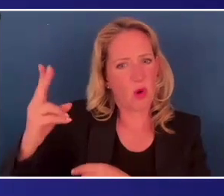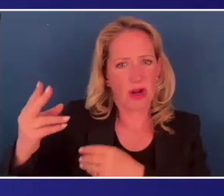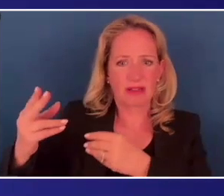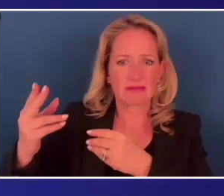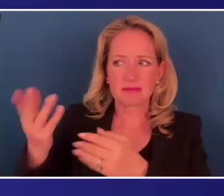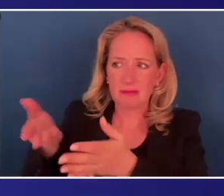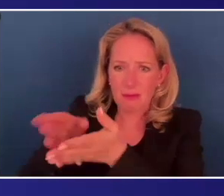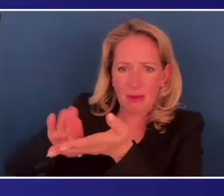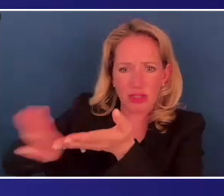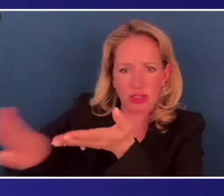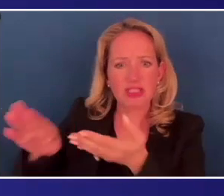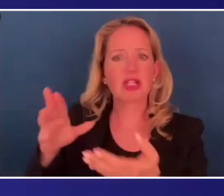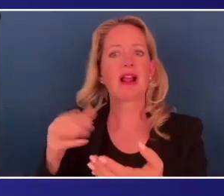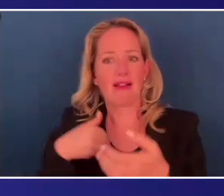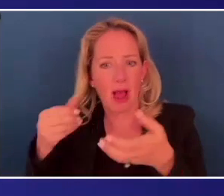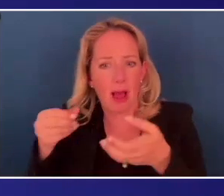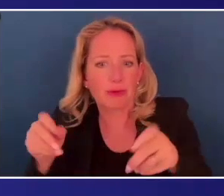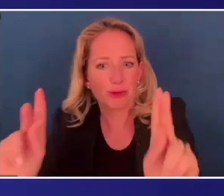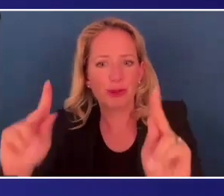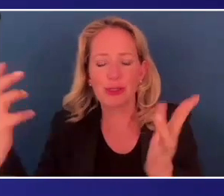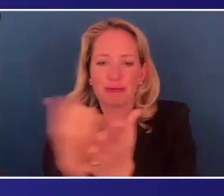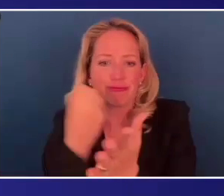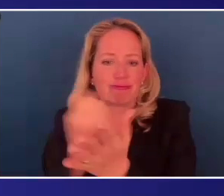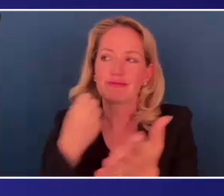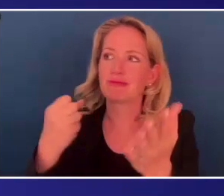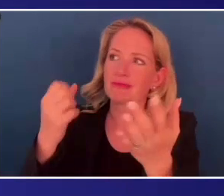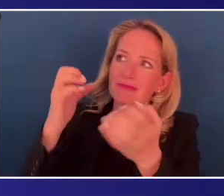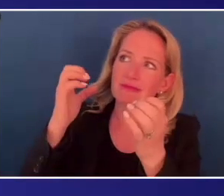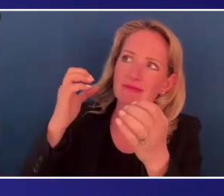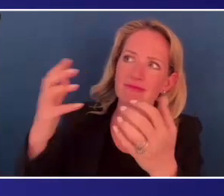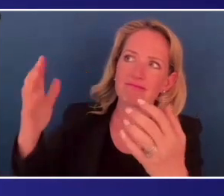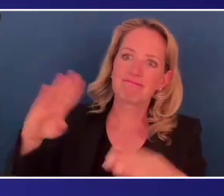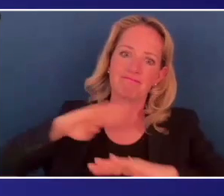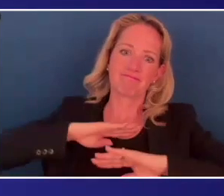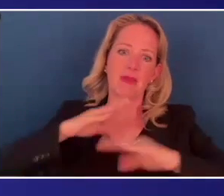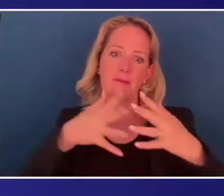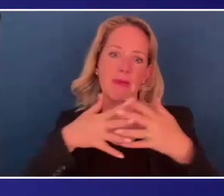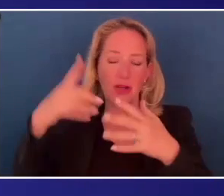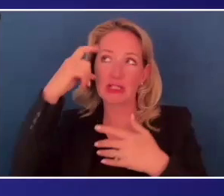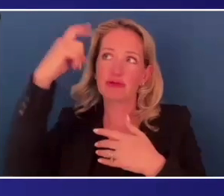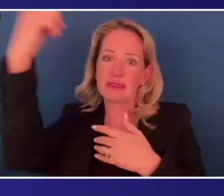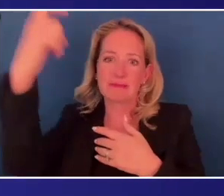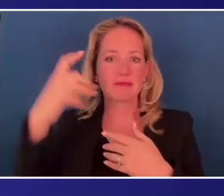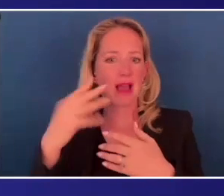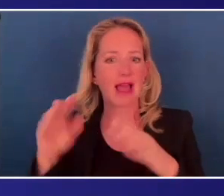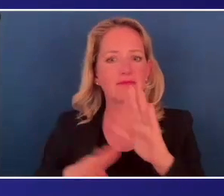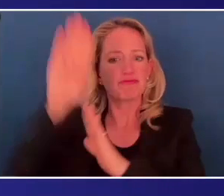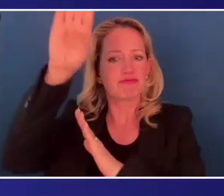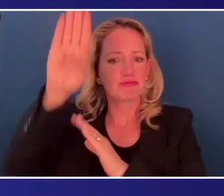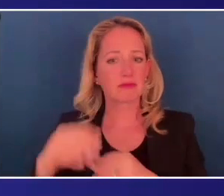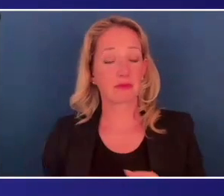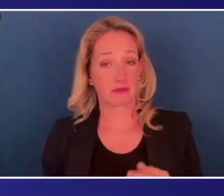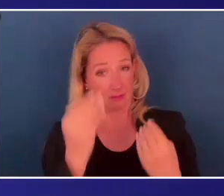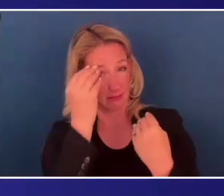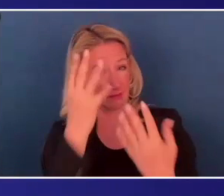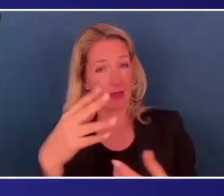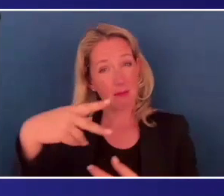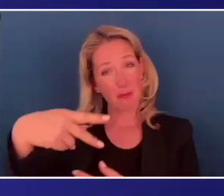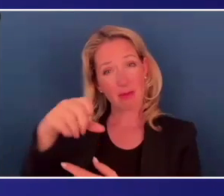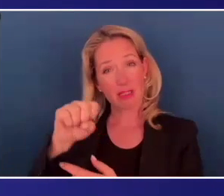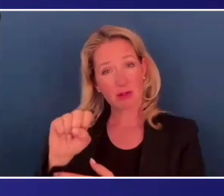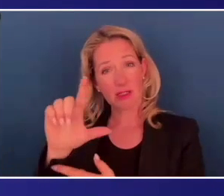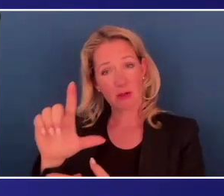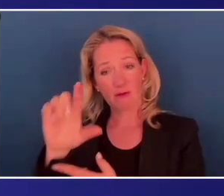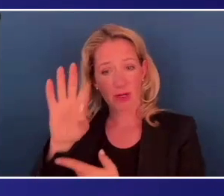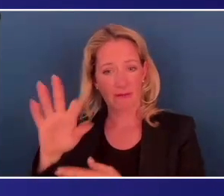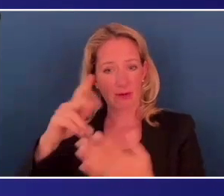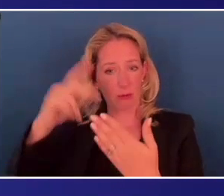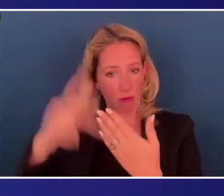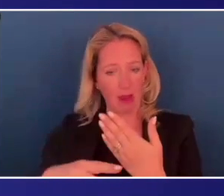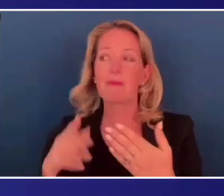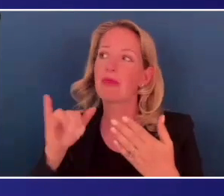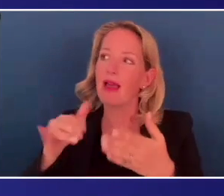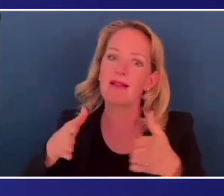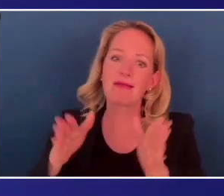At the same time, the public service loan forgiveness program allows individuals to participate it to, you know.